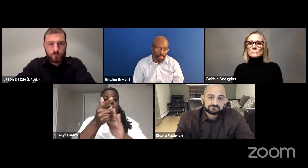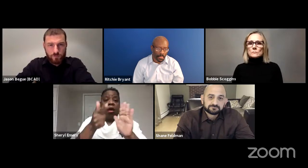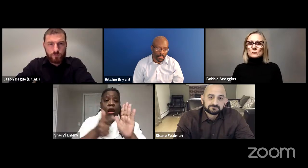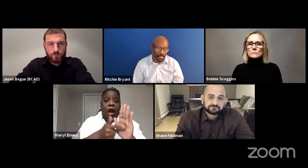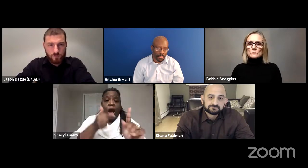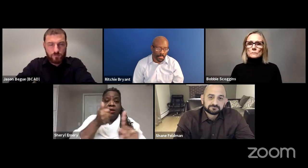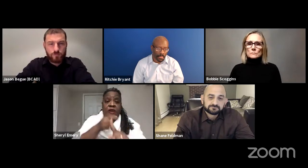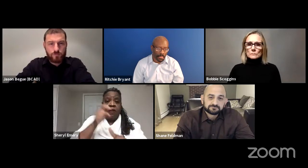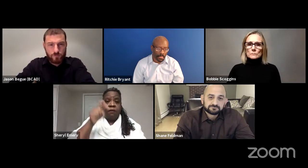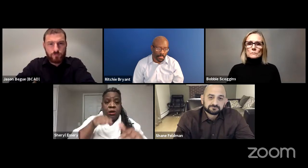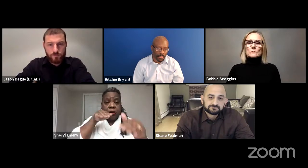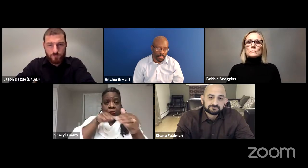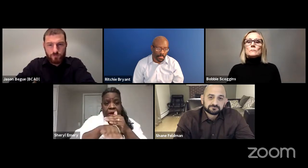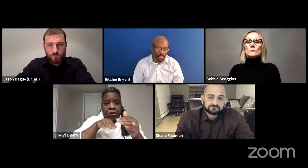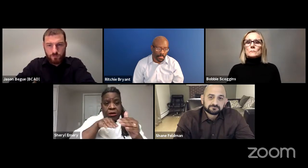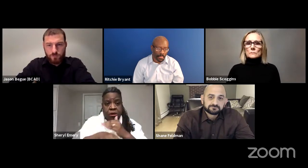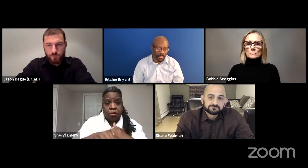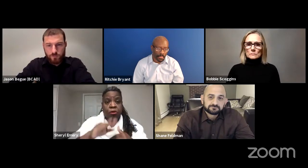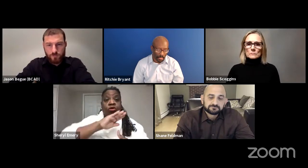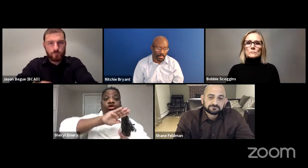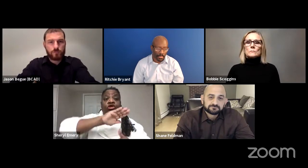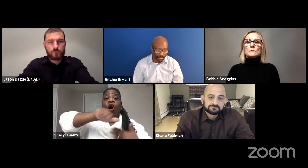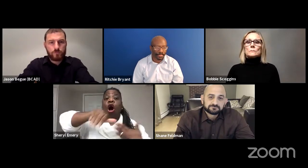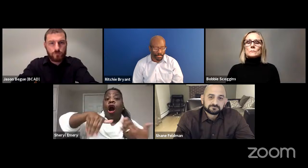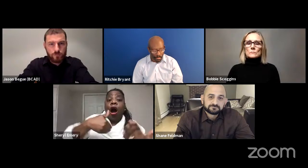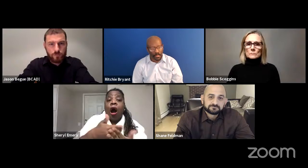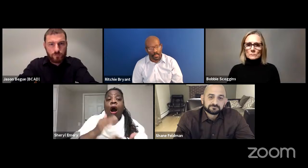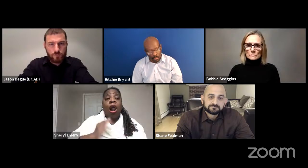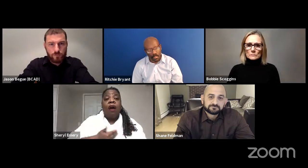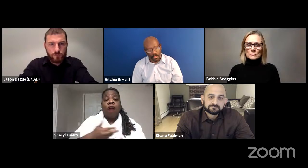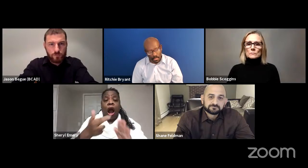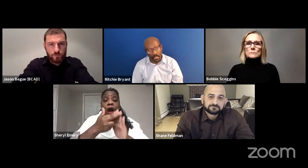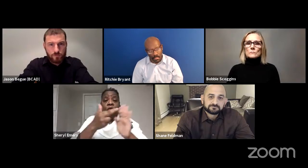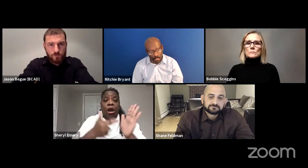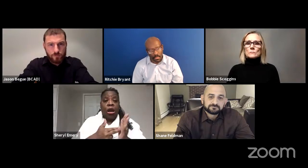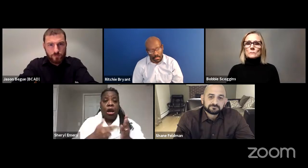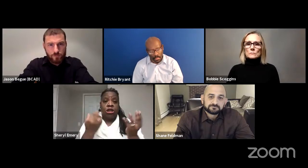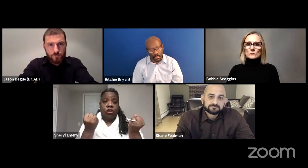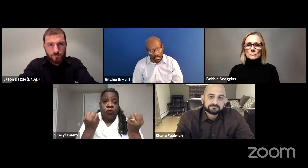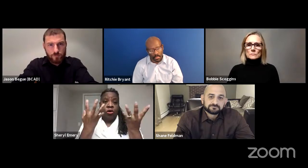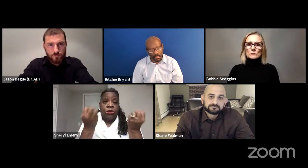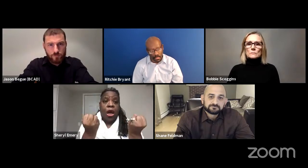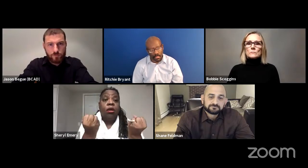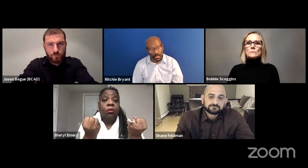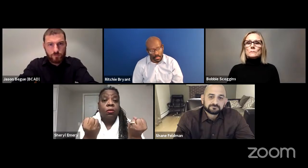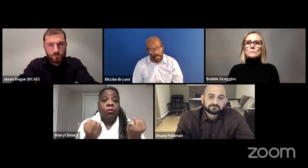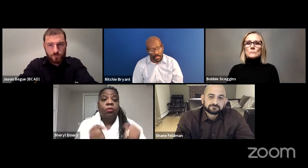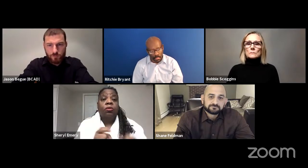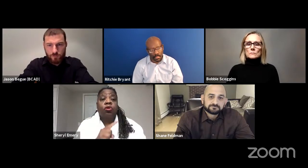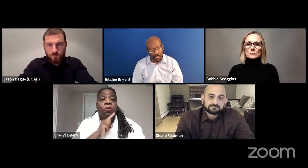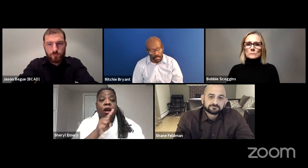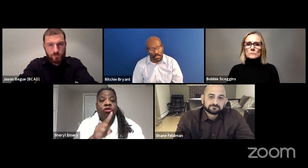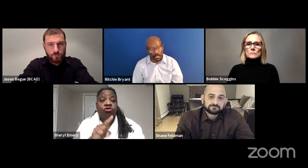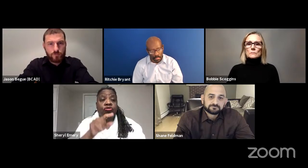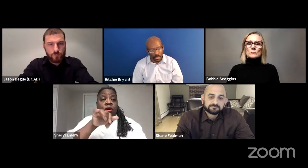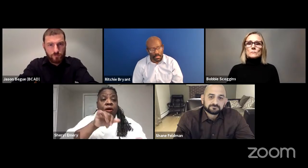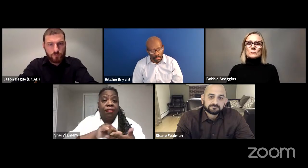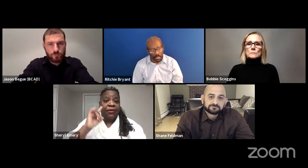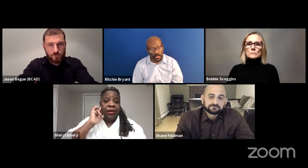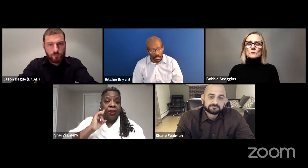be accessible. The law themselves must be accessible to all of our constituents. Everything